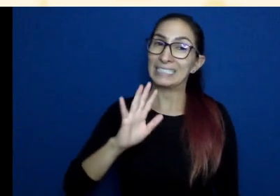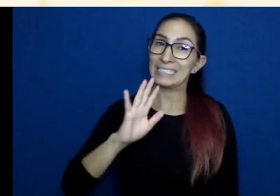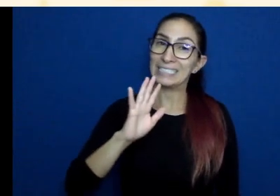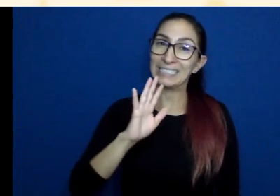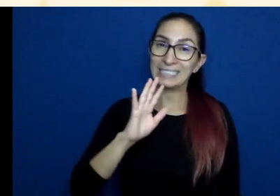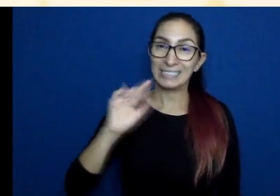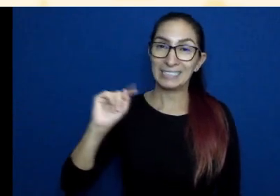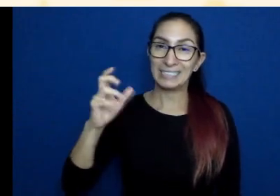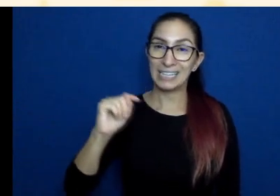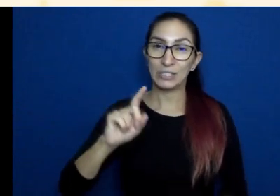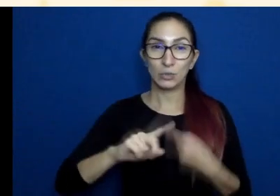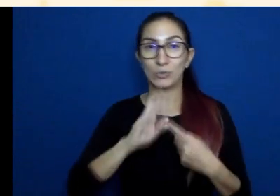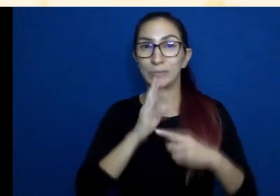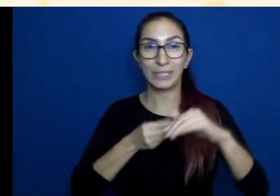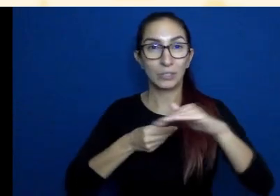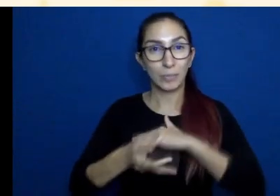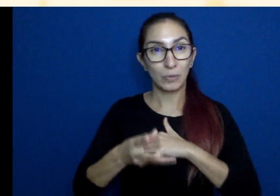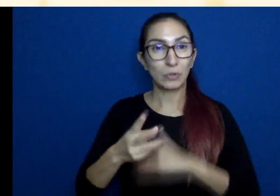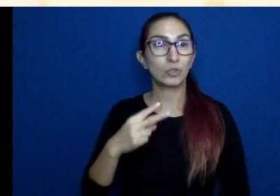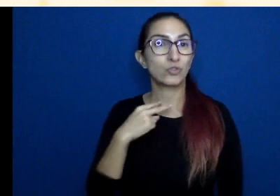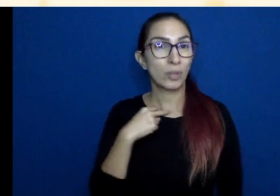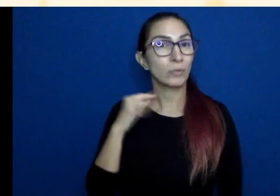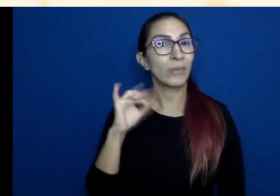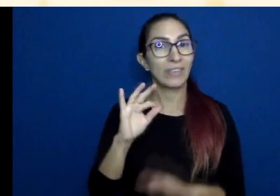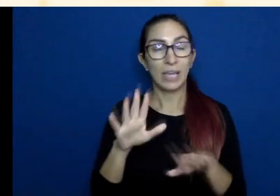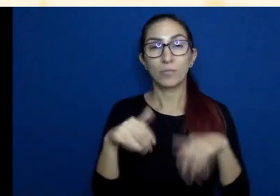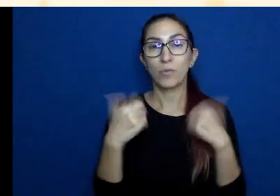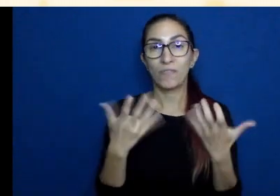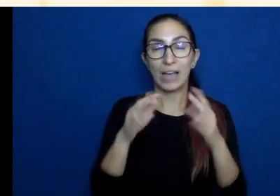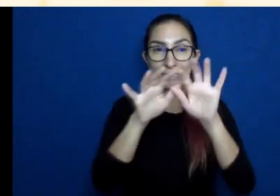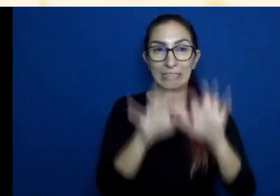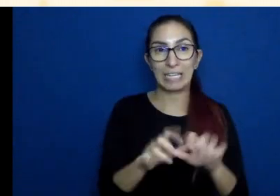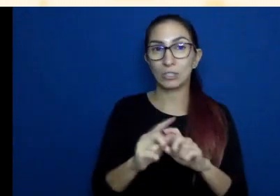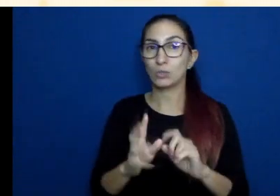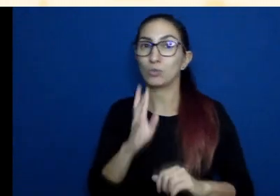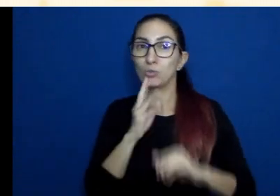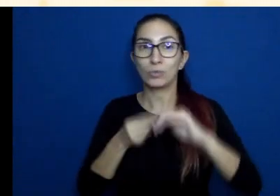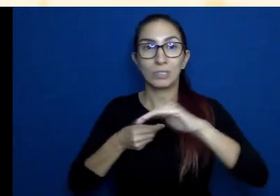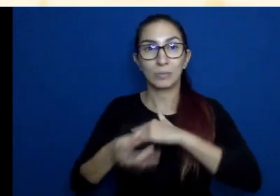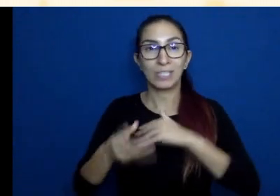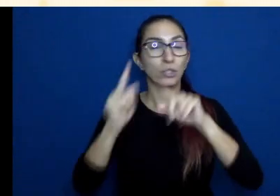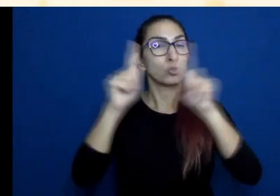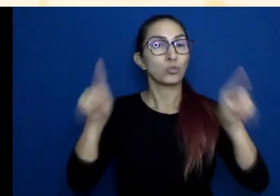Then we have a text-to-speech trap. If the app has an ability to provide content via text-to-speech,